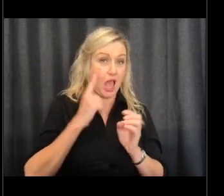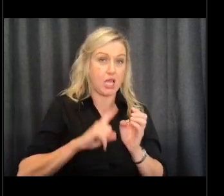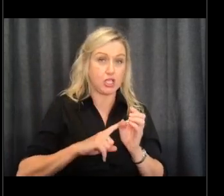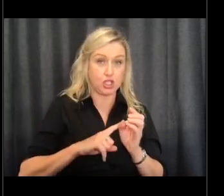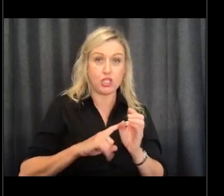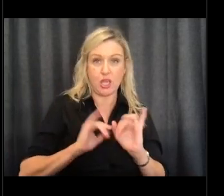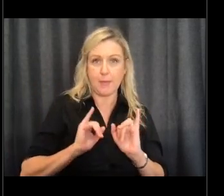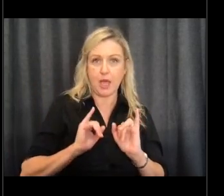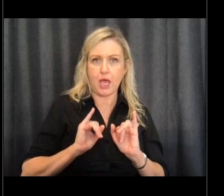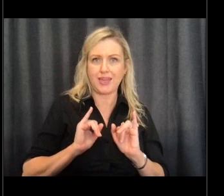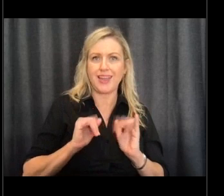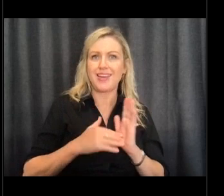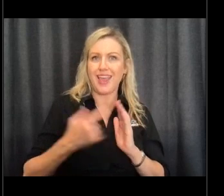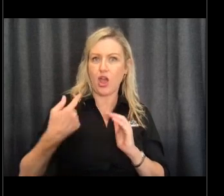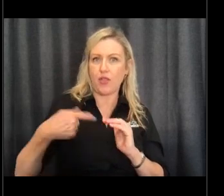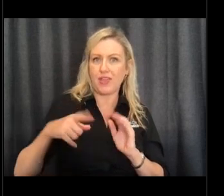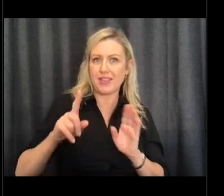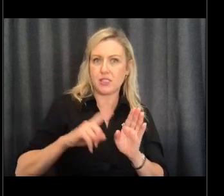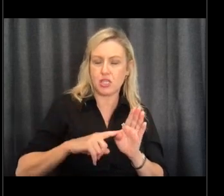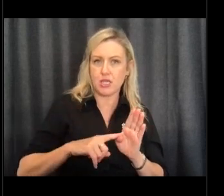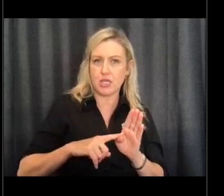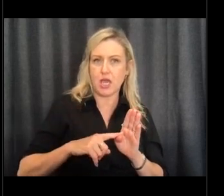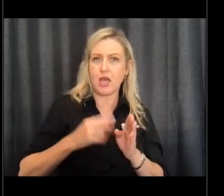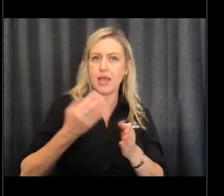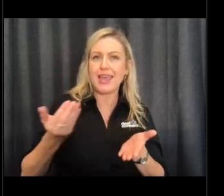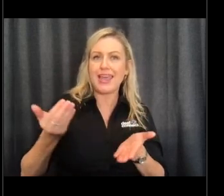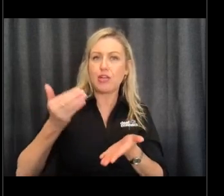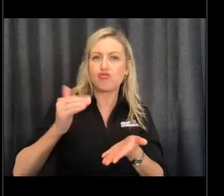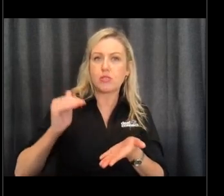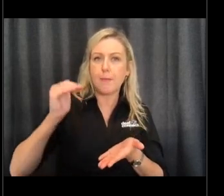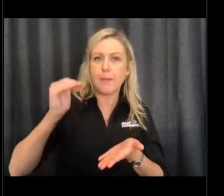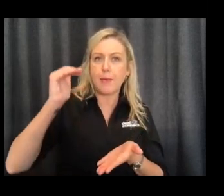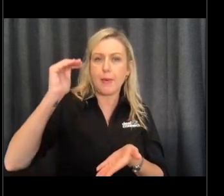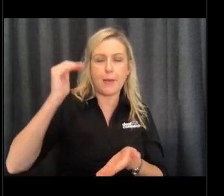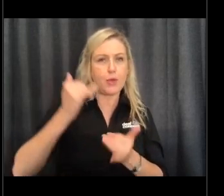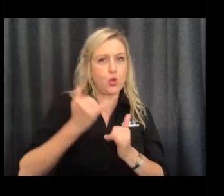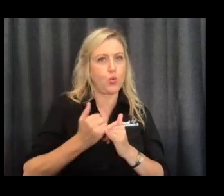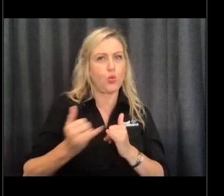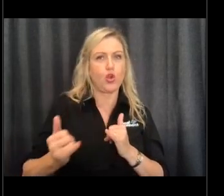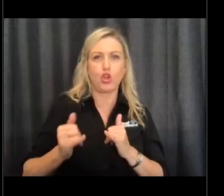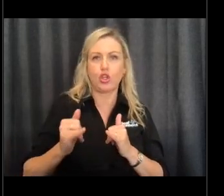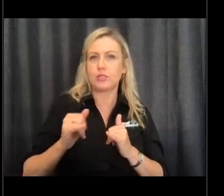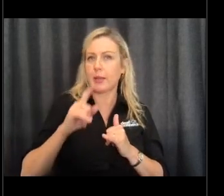in the last little while it's becoming more and more of an incredibly big issue.